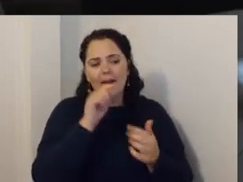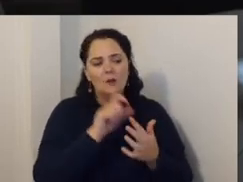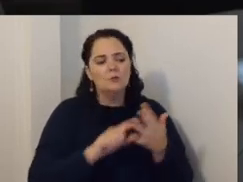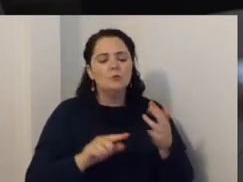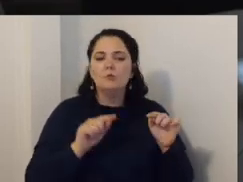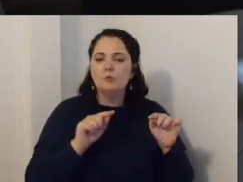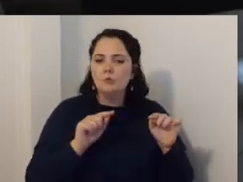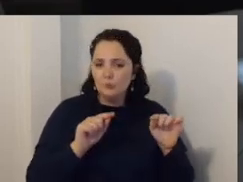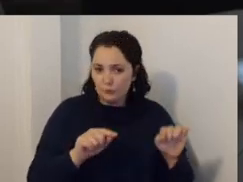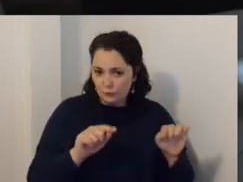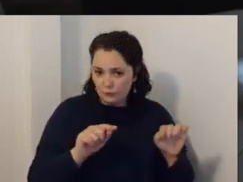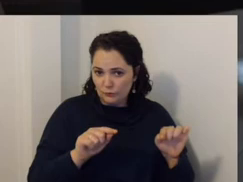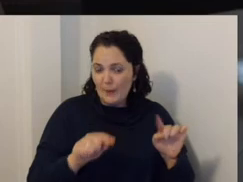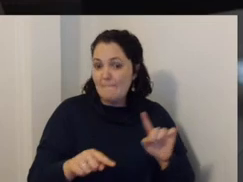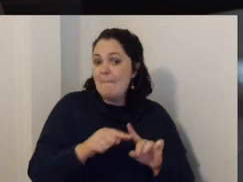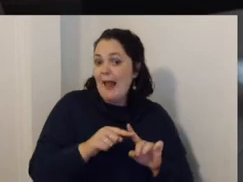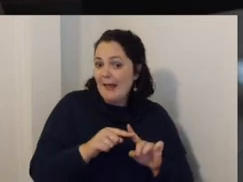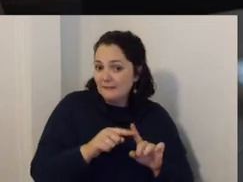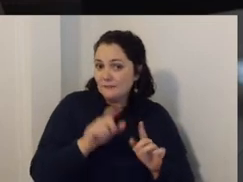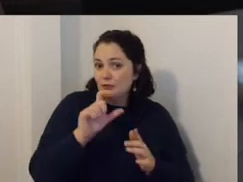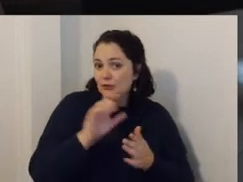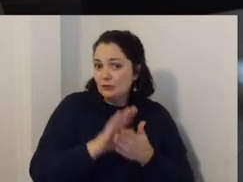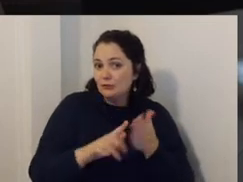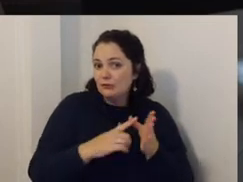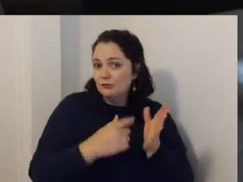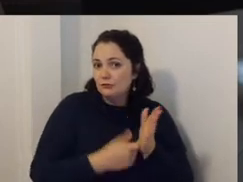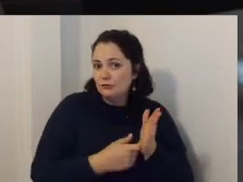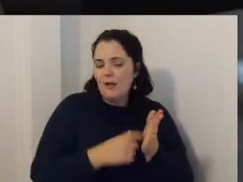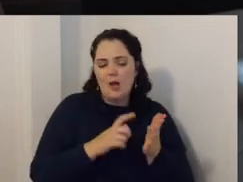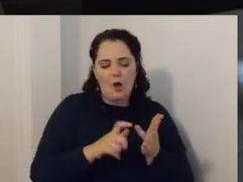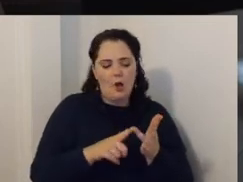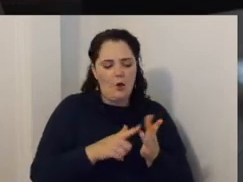charcoal powder and add a little bit of charcoal powder if you really want to create some very